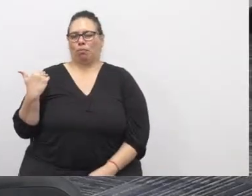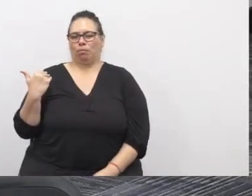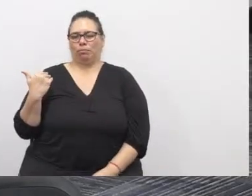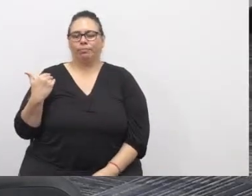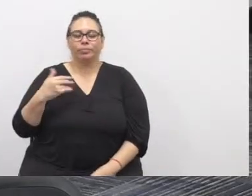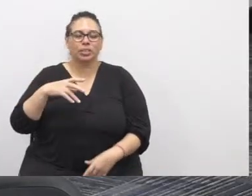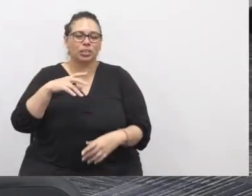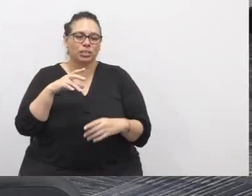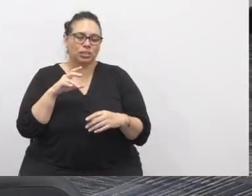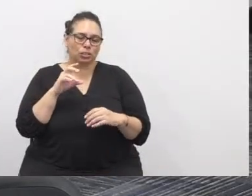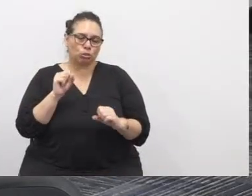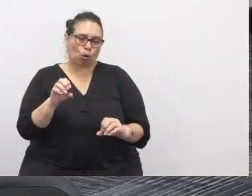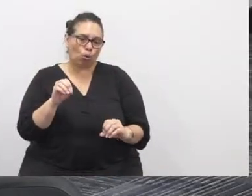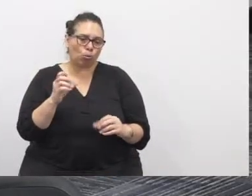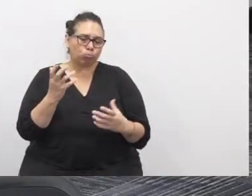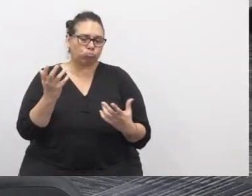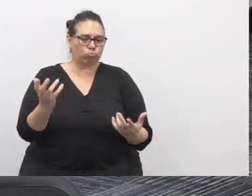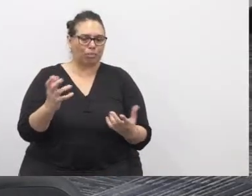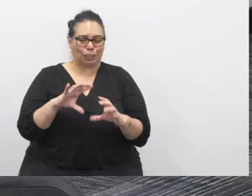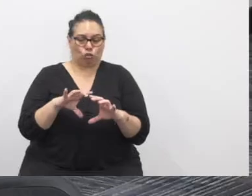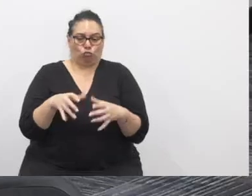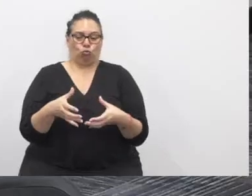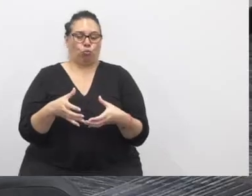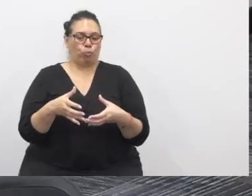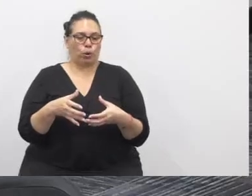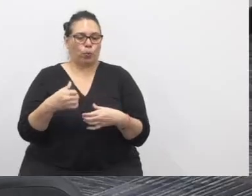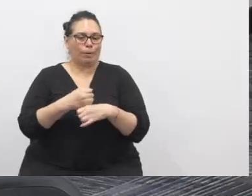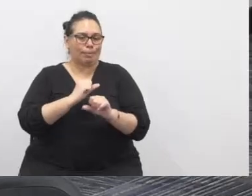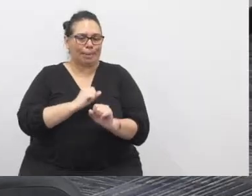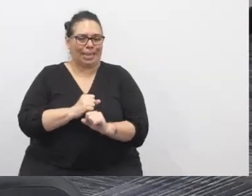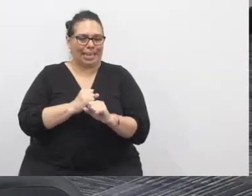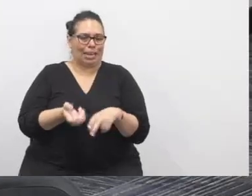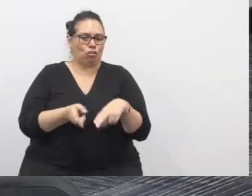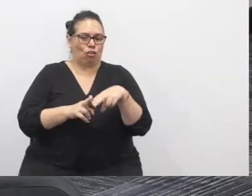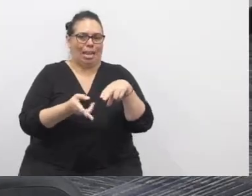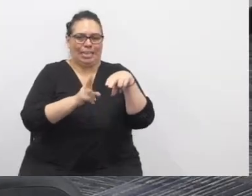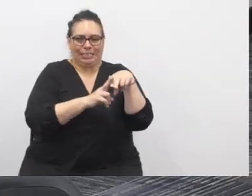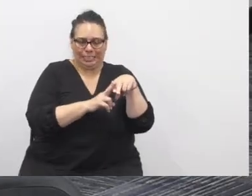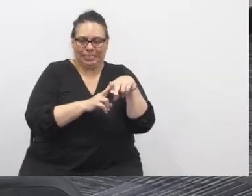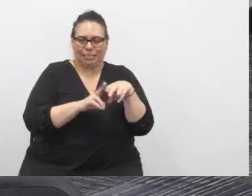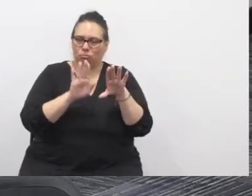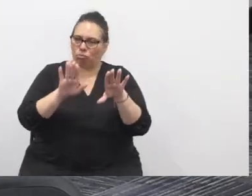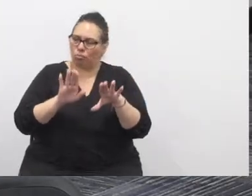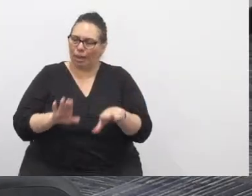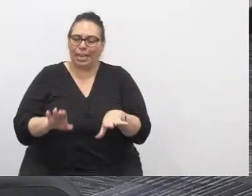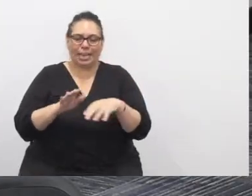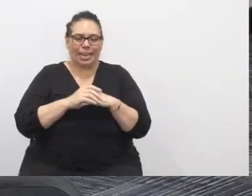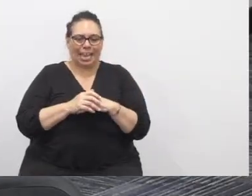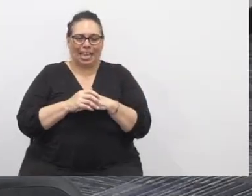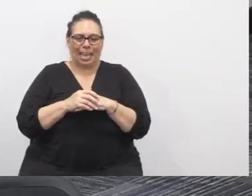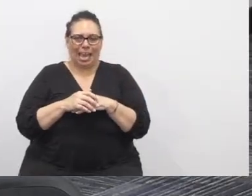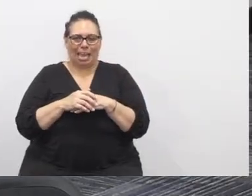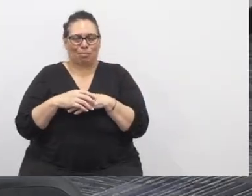And so as a group, we're just making some great gains and then really looking and leaning on each other for support.